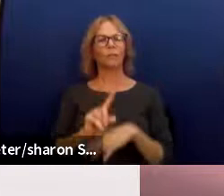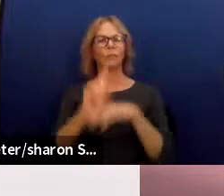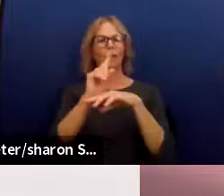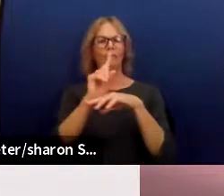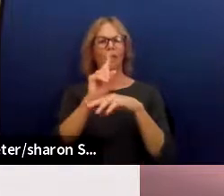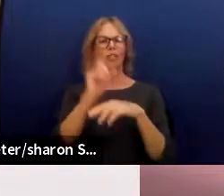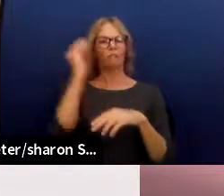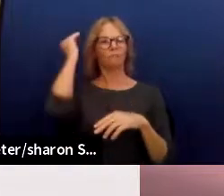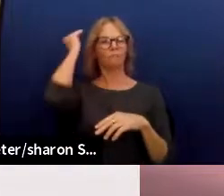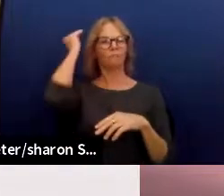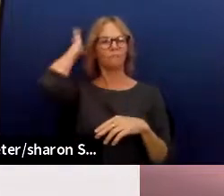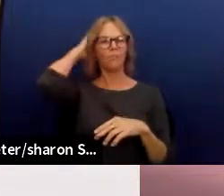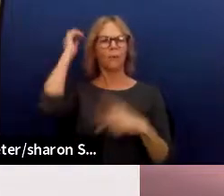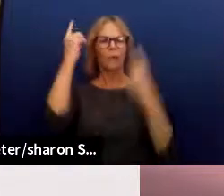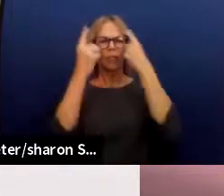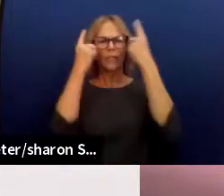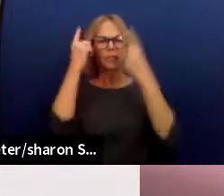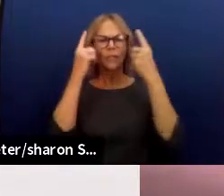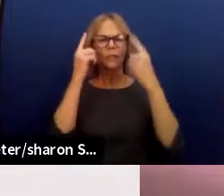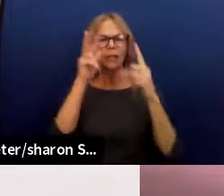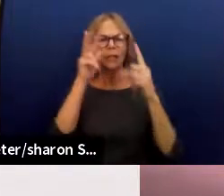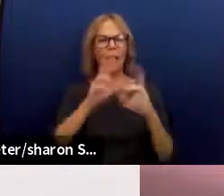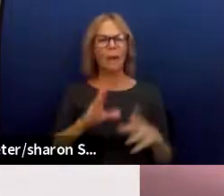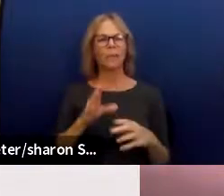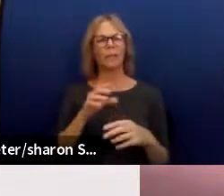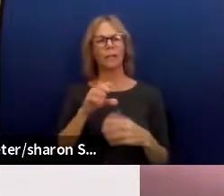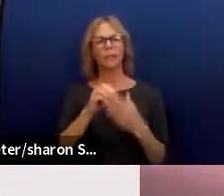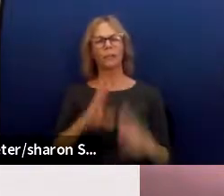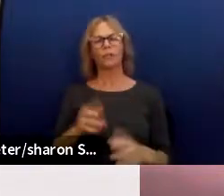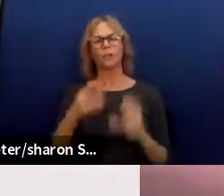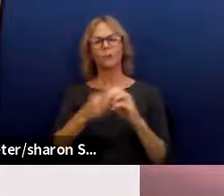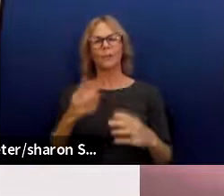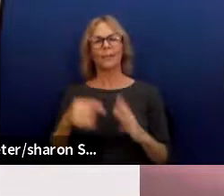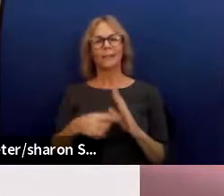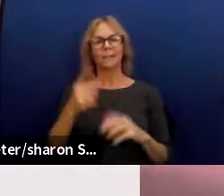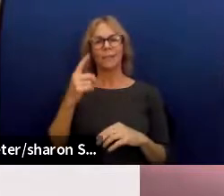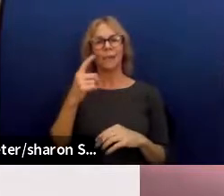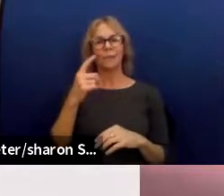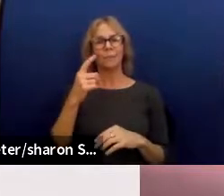trans participants, keep in mind that sometimes something for us are just not as easy as they are for other people. And that